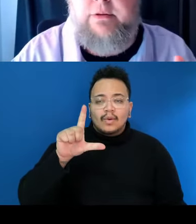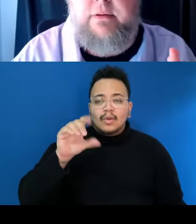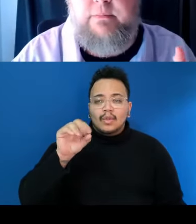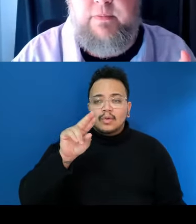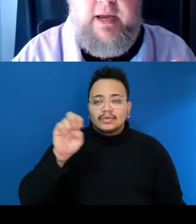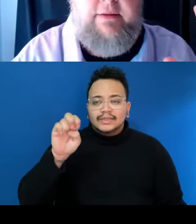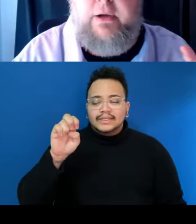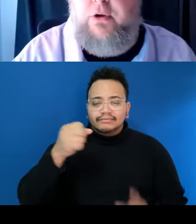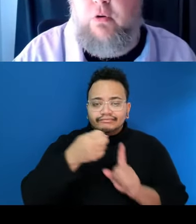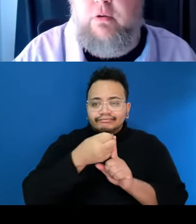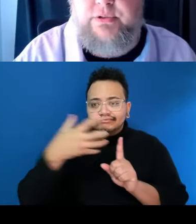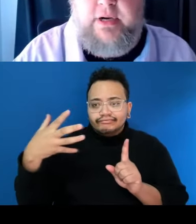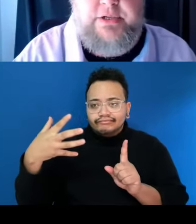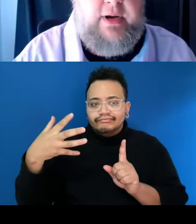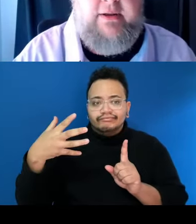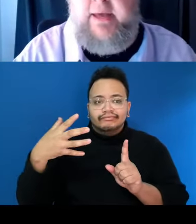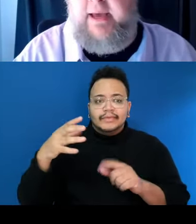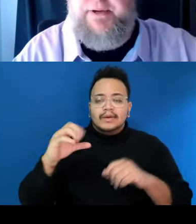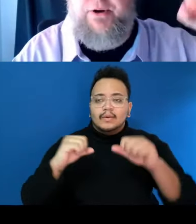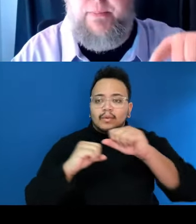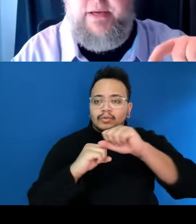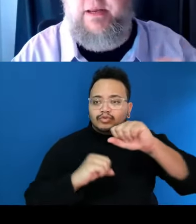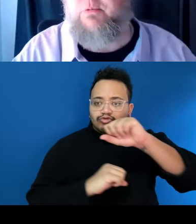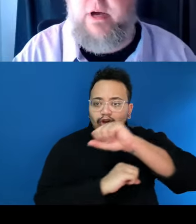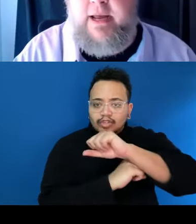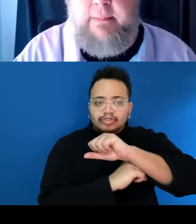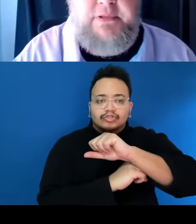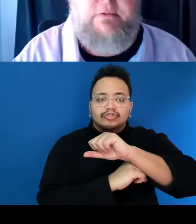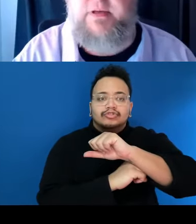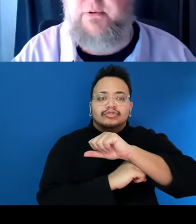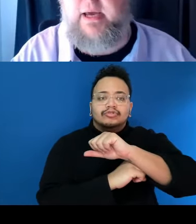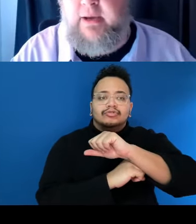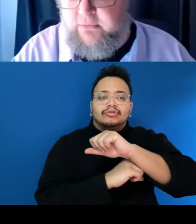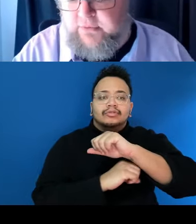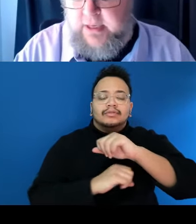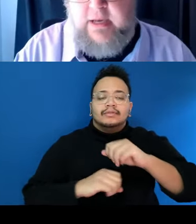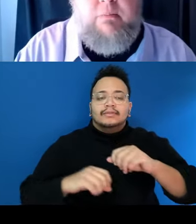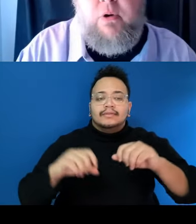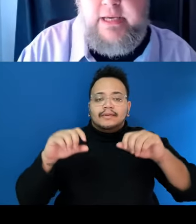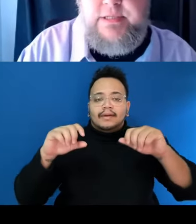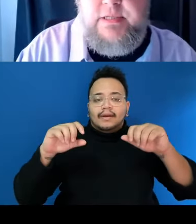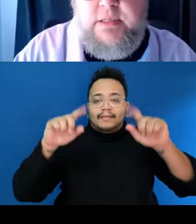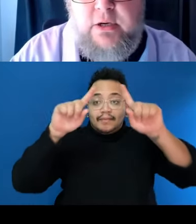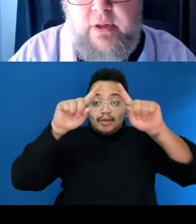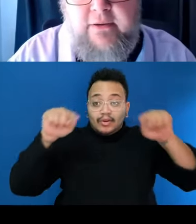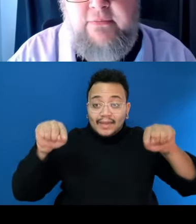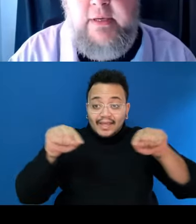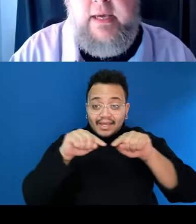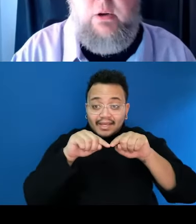the kind of that core structure right of that pyramid and what happens when people have more ACEs in their life